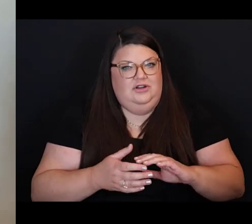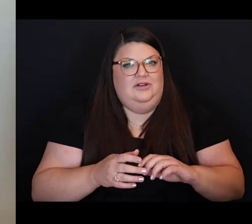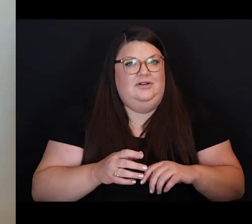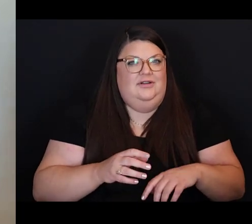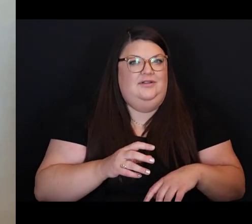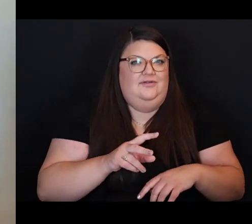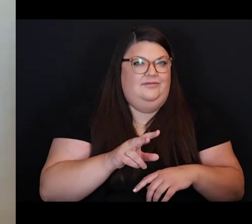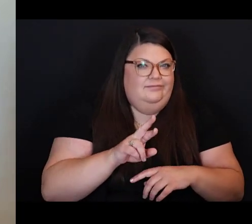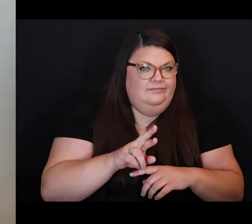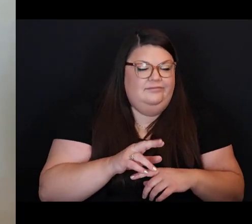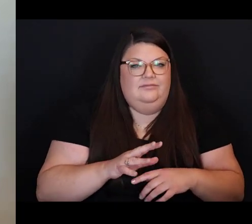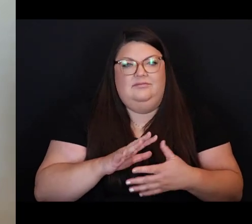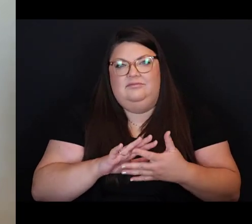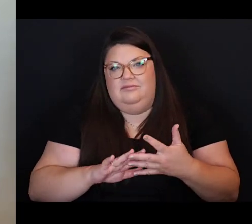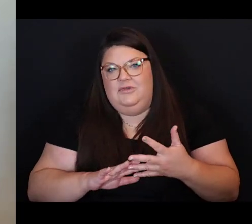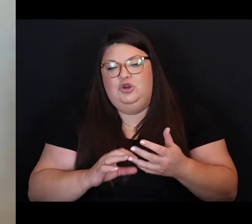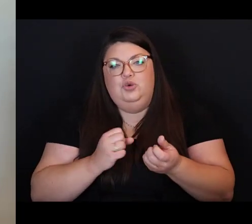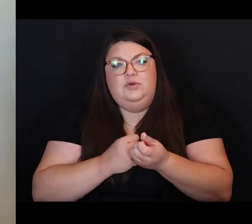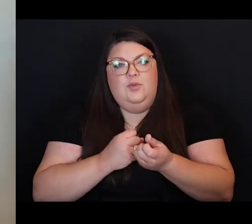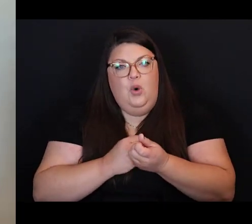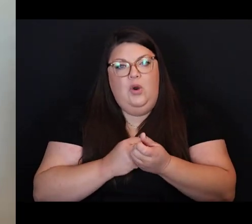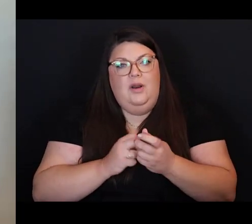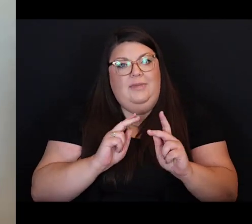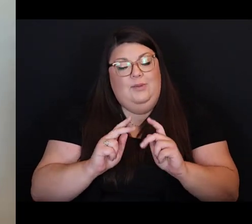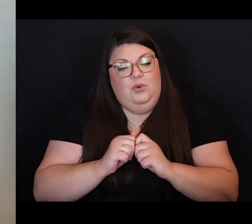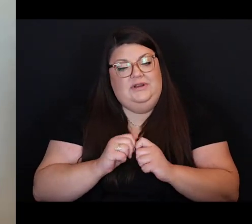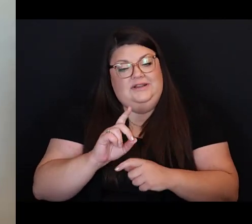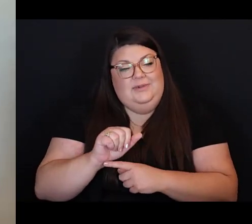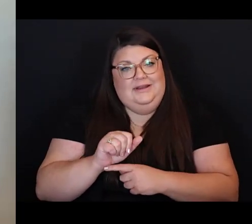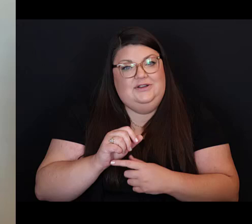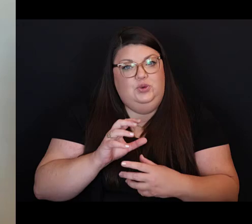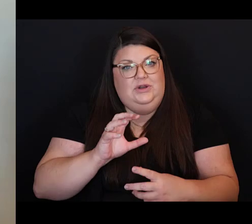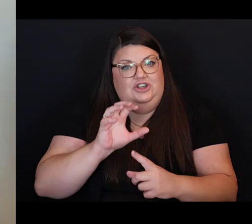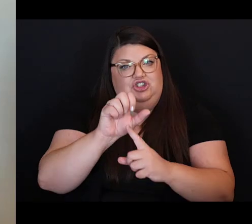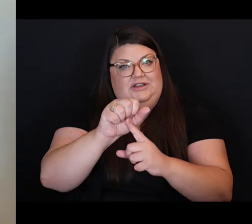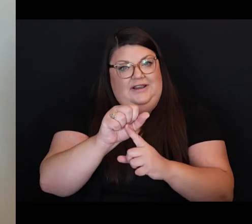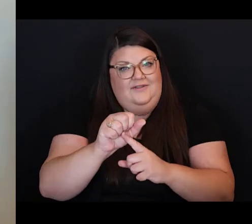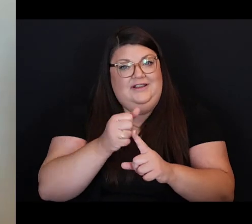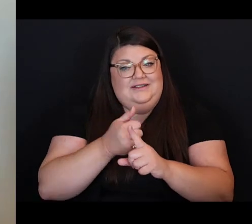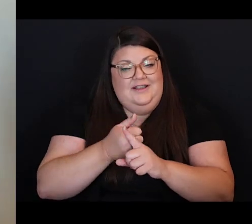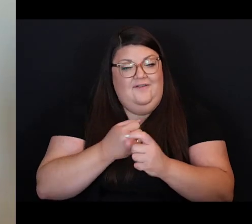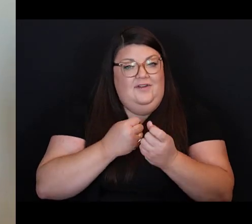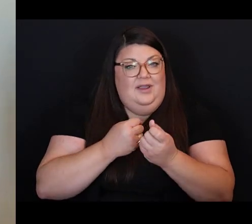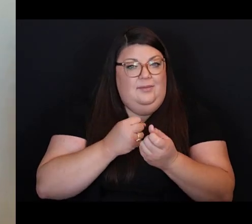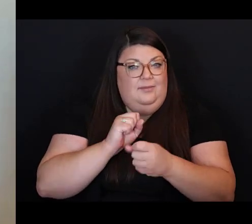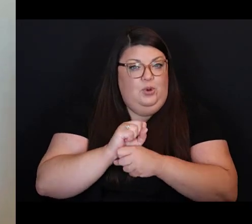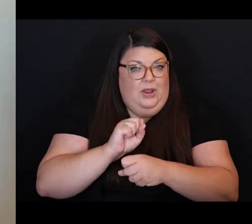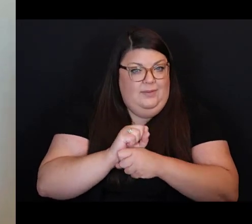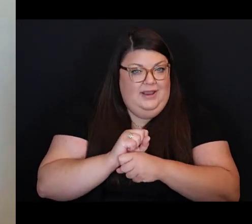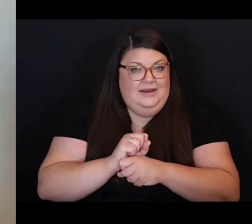rehabilitation to support people with disabilities in achieving self-employment, business ownership,